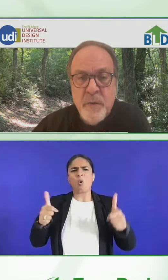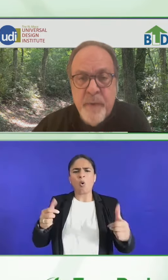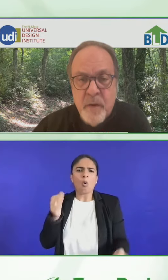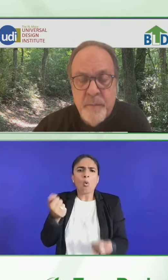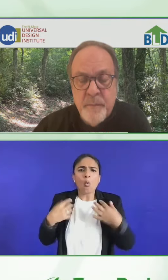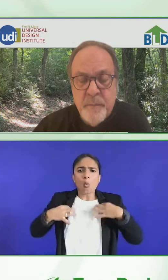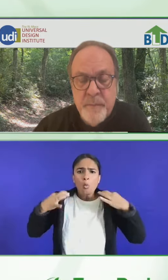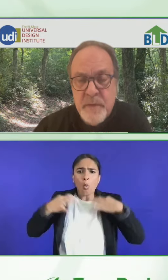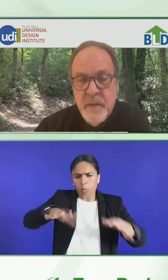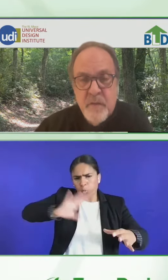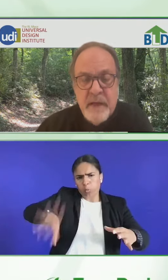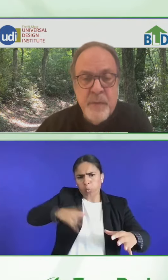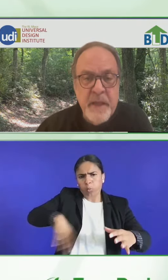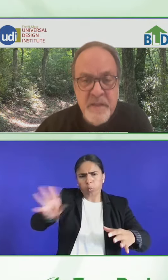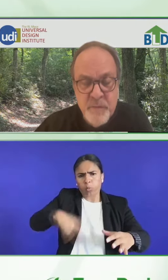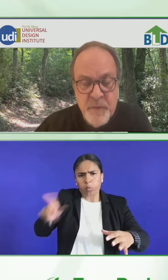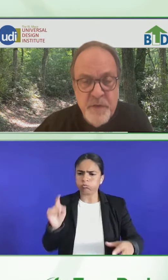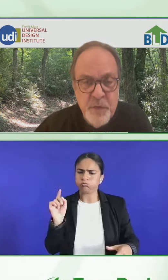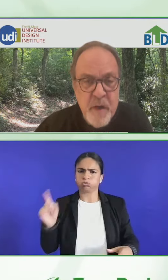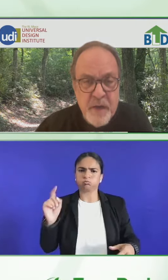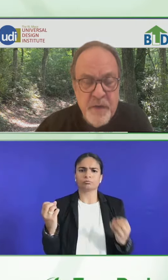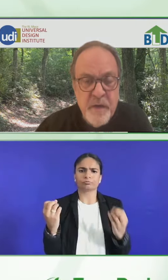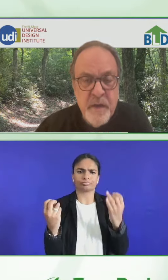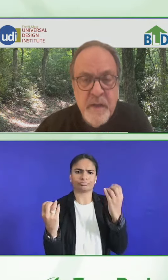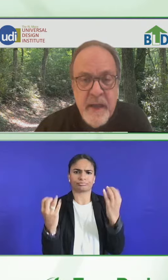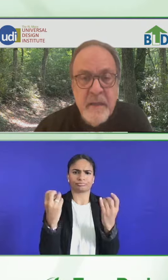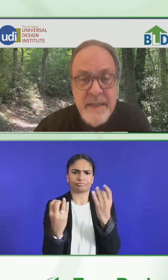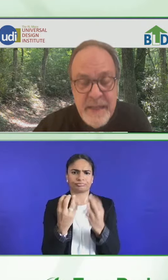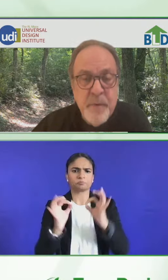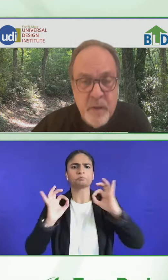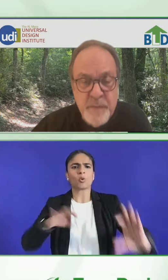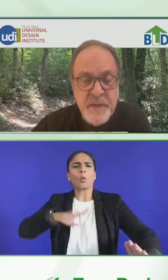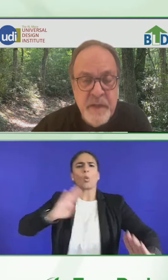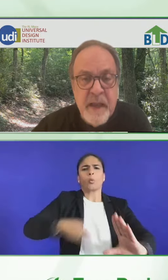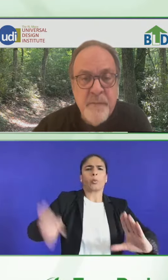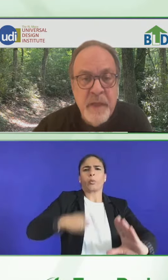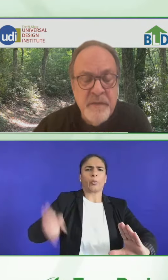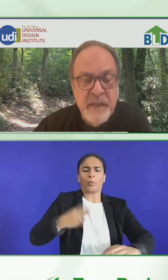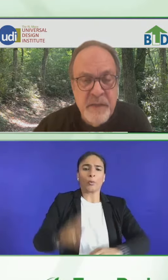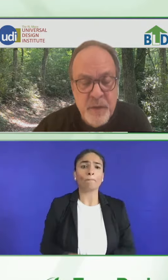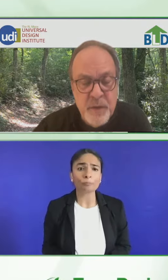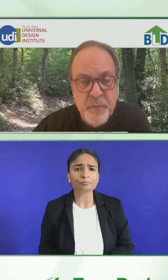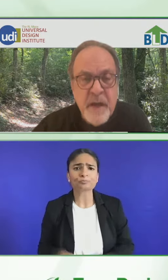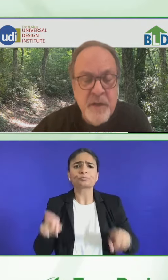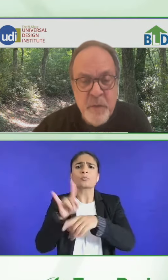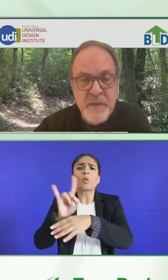old bulb and replace them with new modern LED bulbs that are bright as